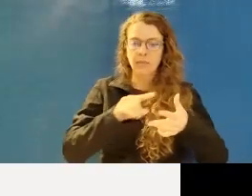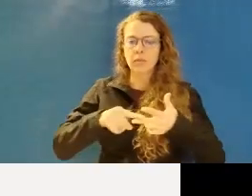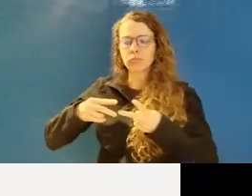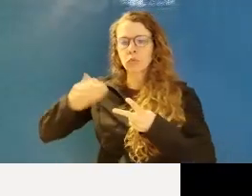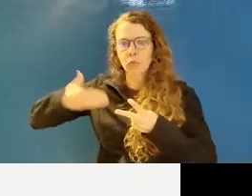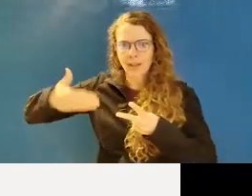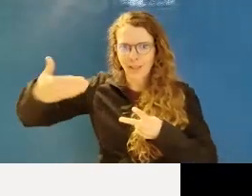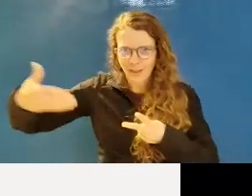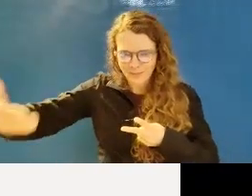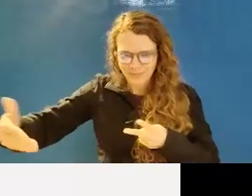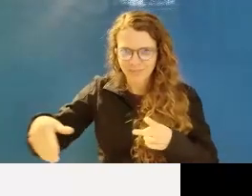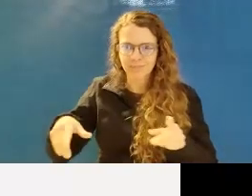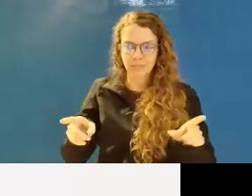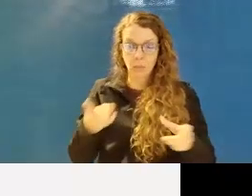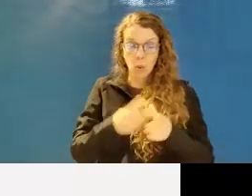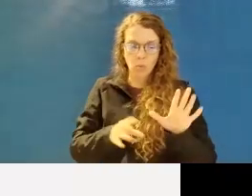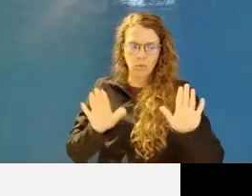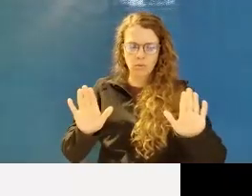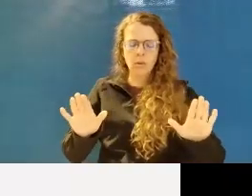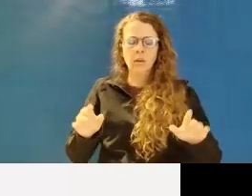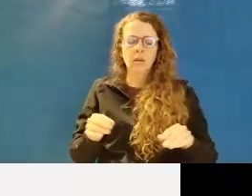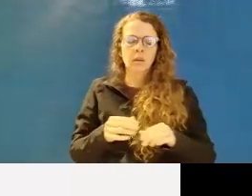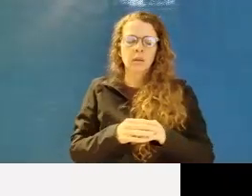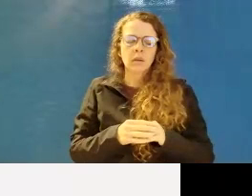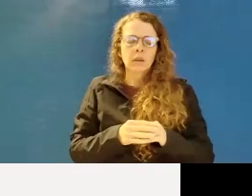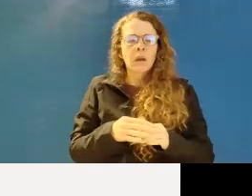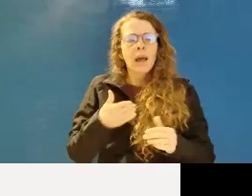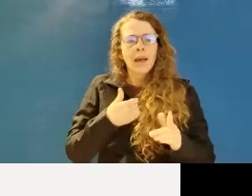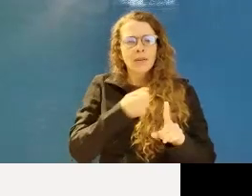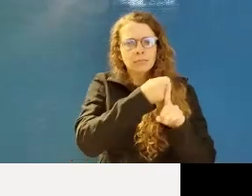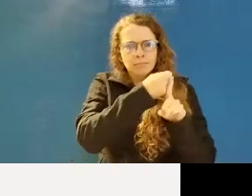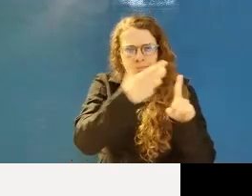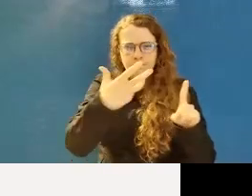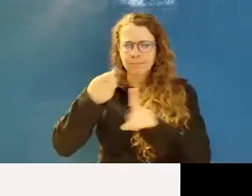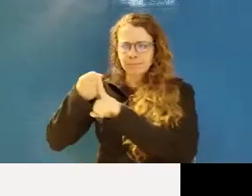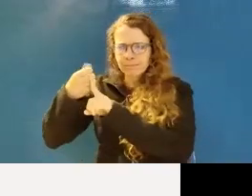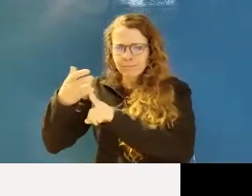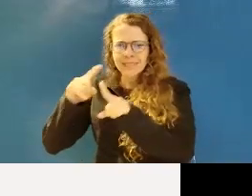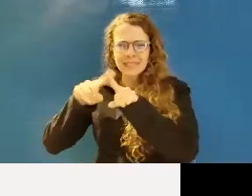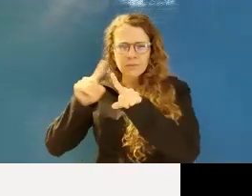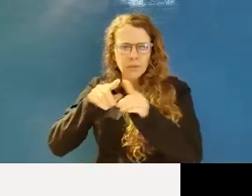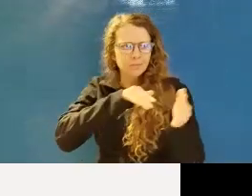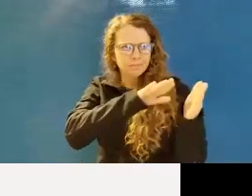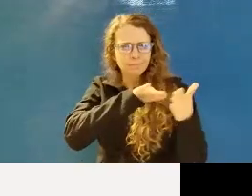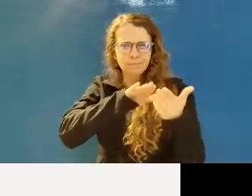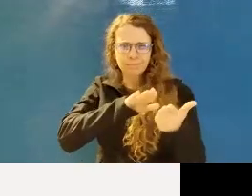And here they've listed each of those different methods. And then they have the ratings for initial,